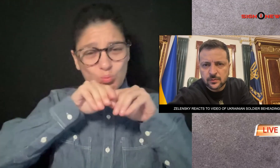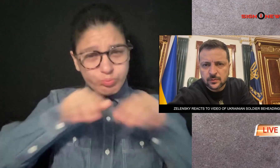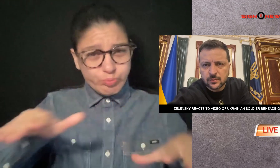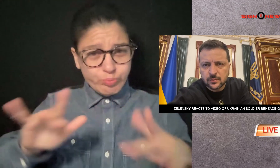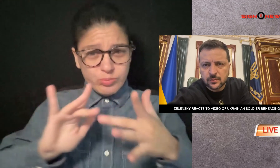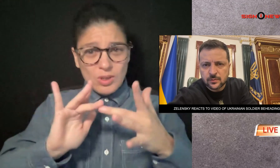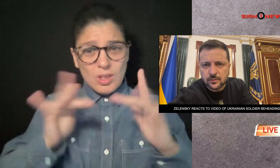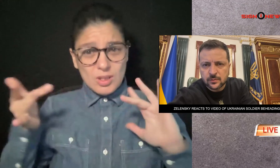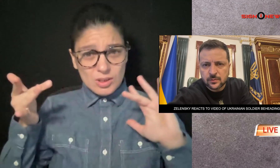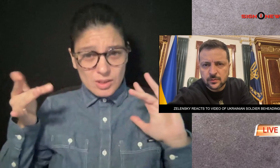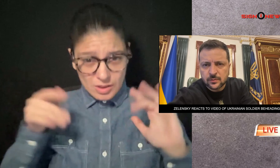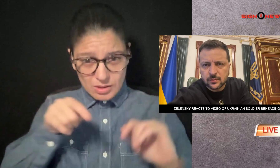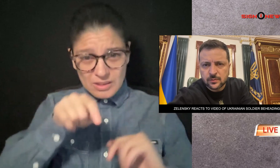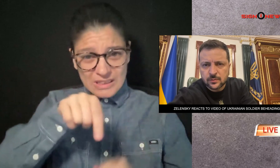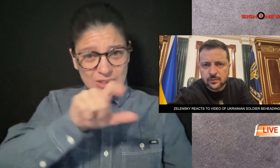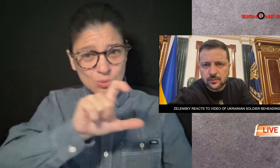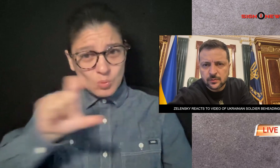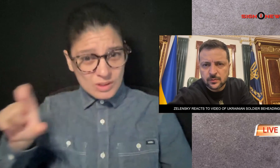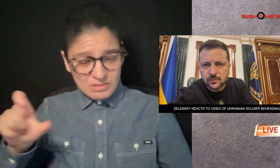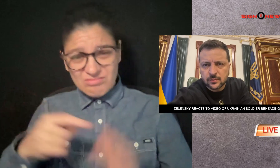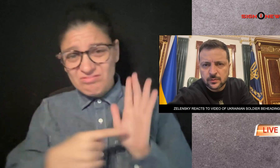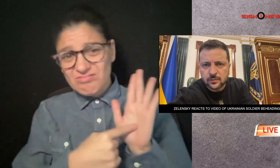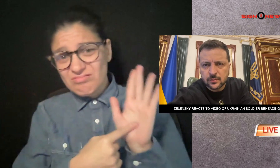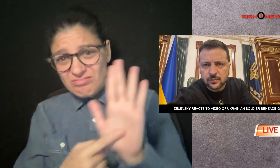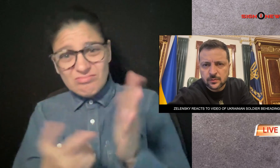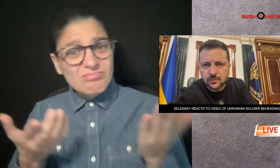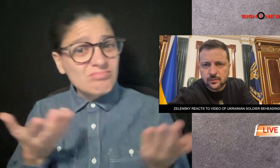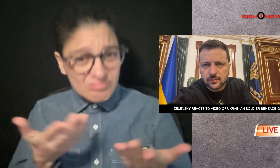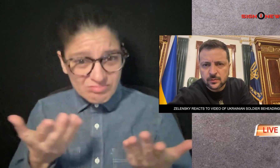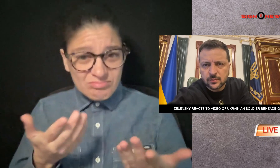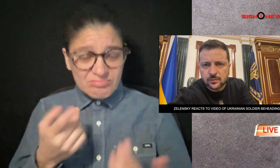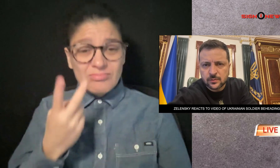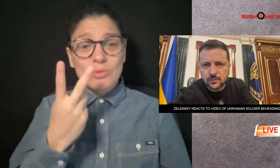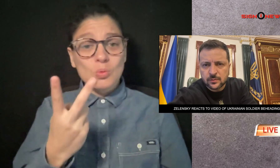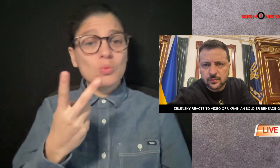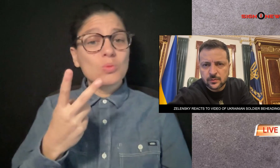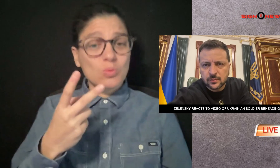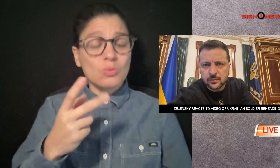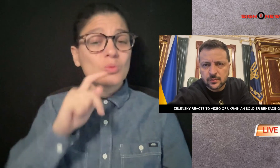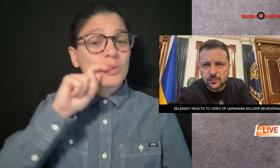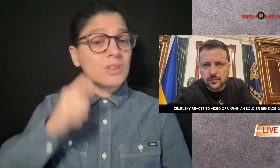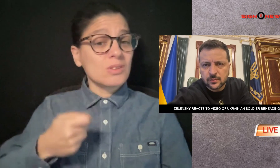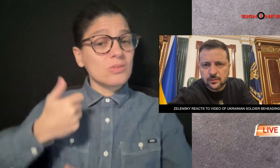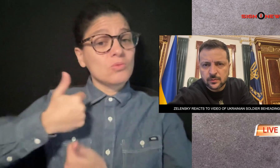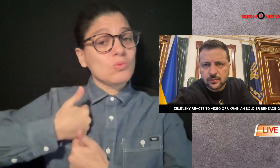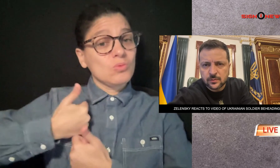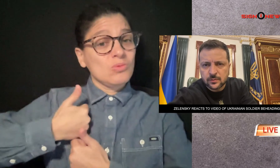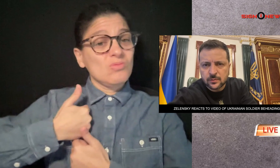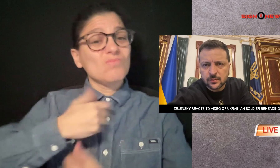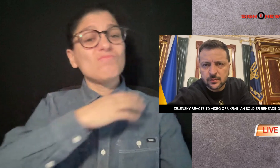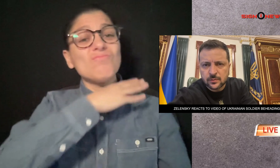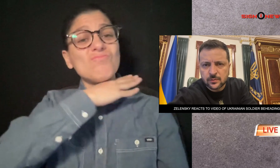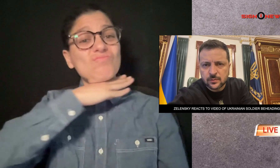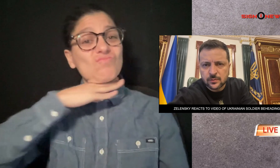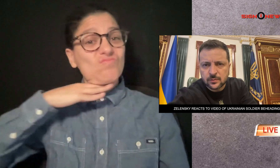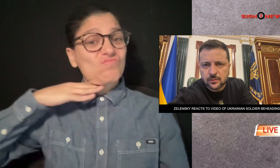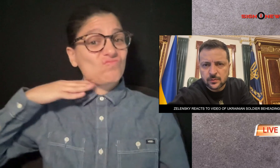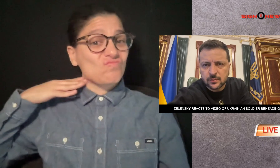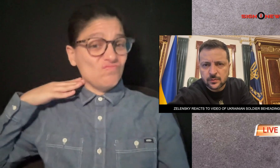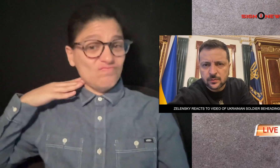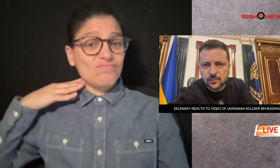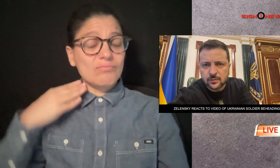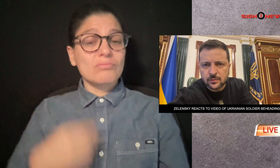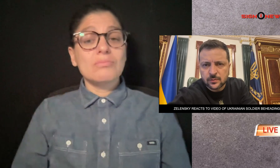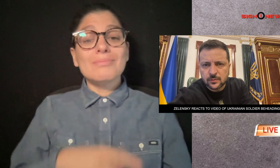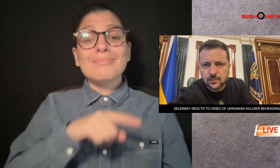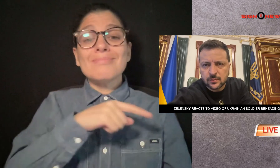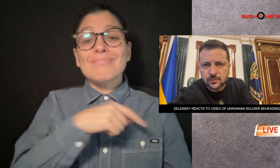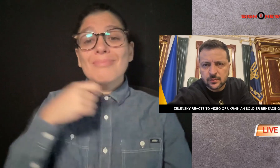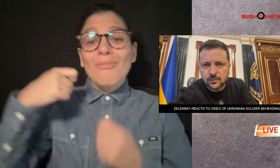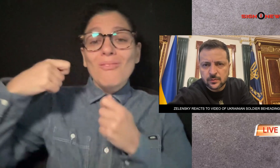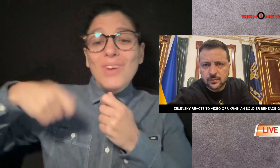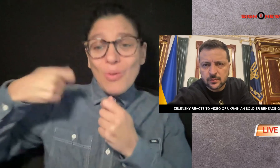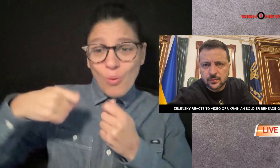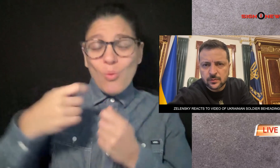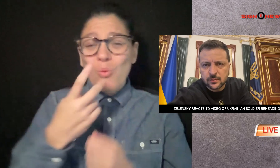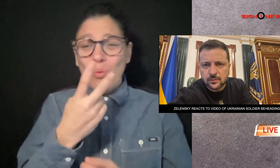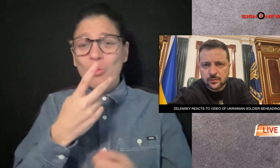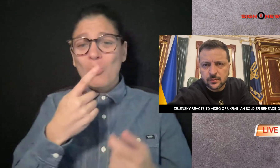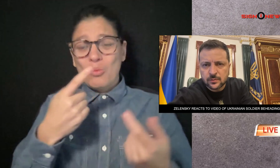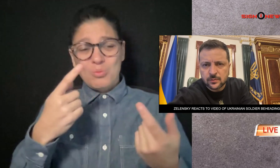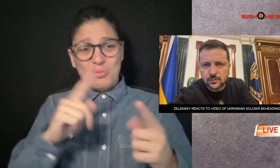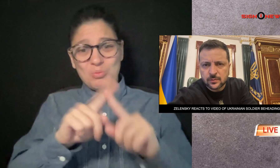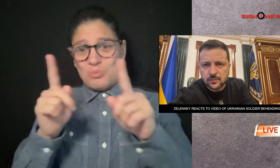emerged on social media this week purporting to show beheadings of Ukrainian soldiers the